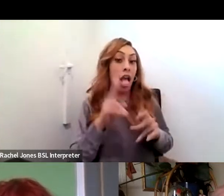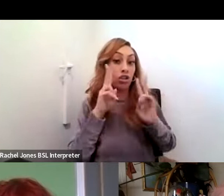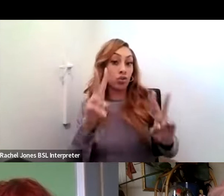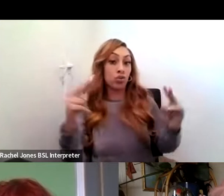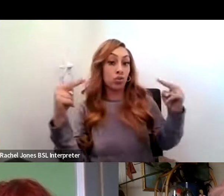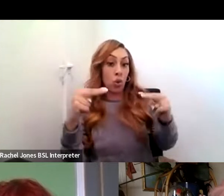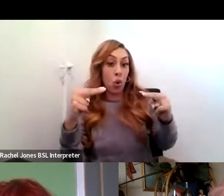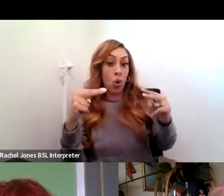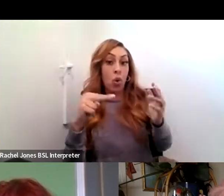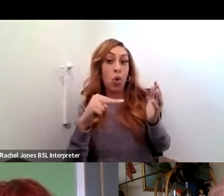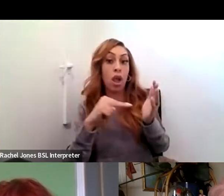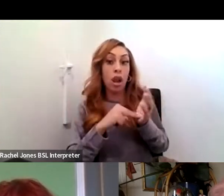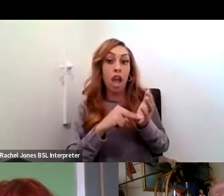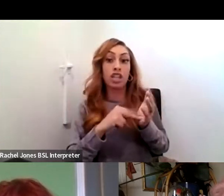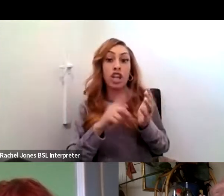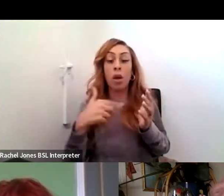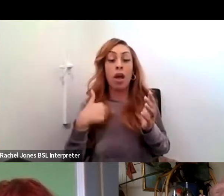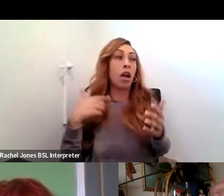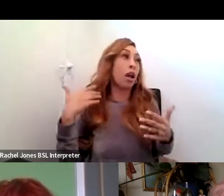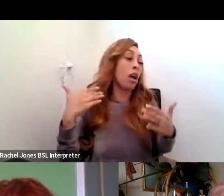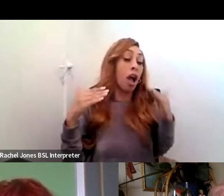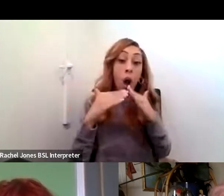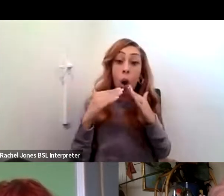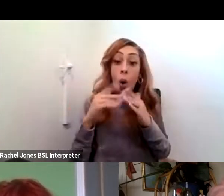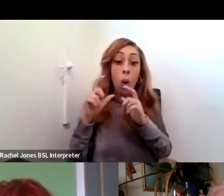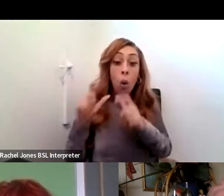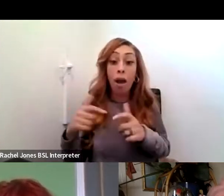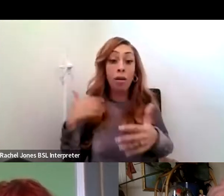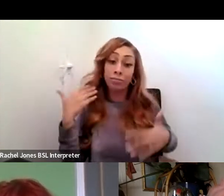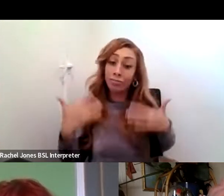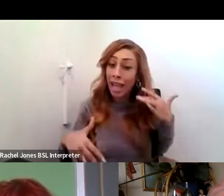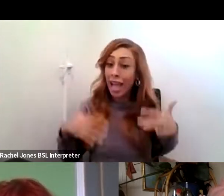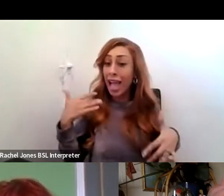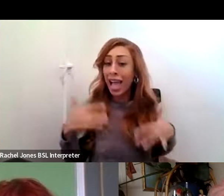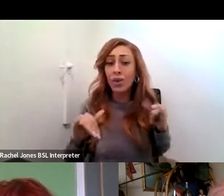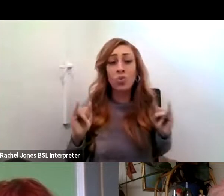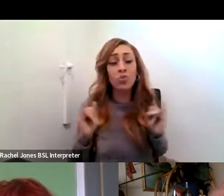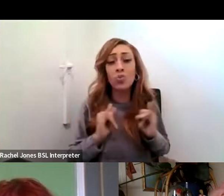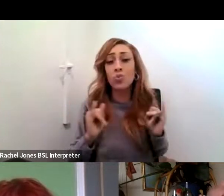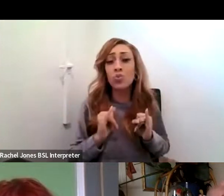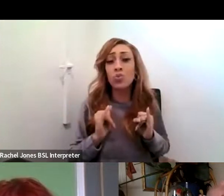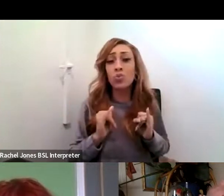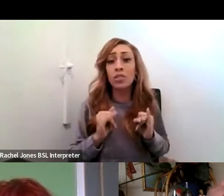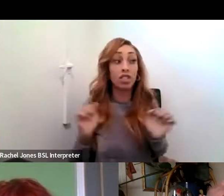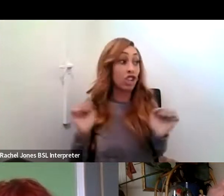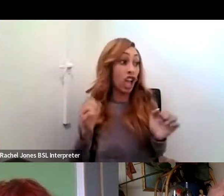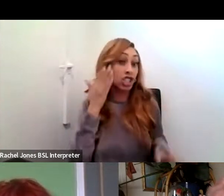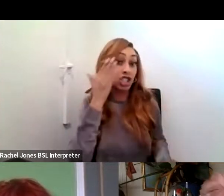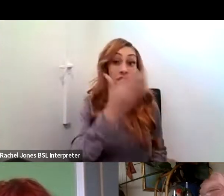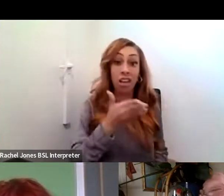I had become housebound, I have chronic pain all the time and I am housebound and I haven't been to any cultural events,